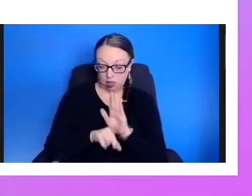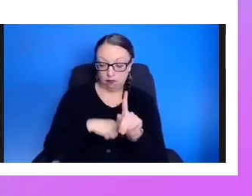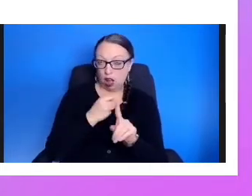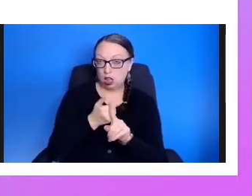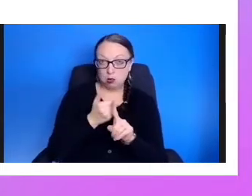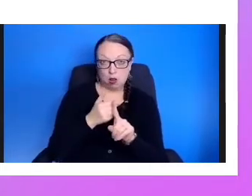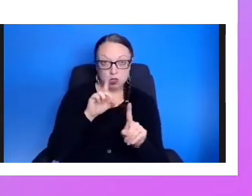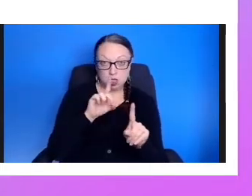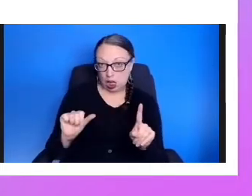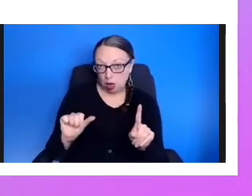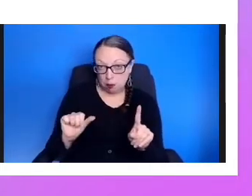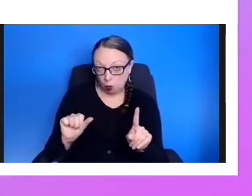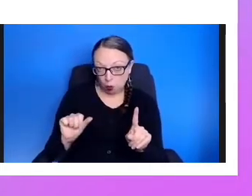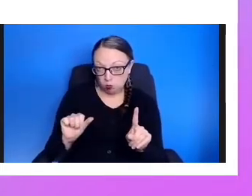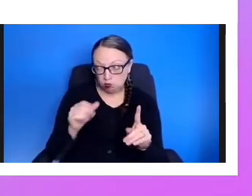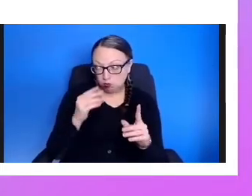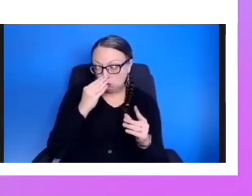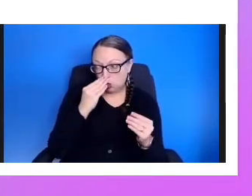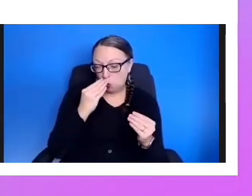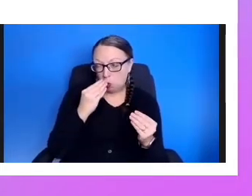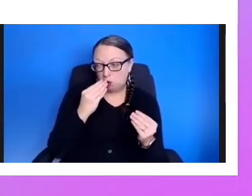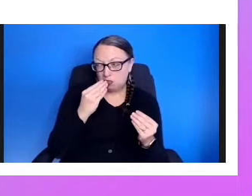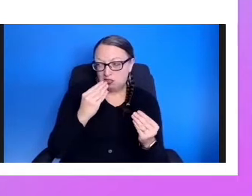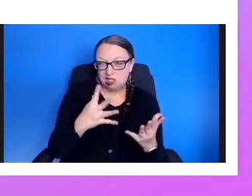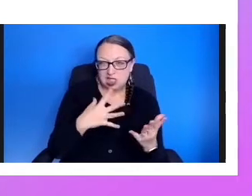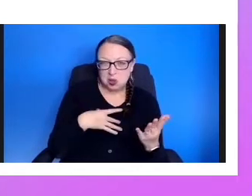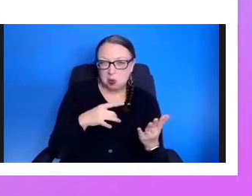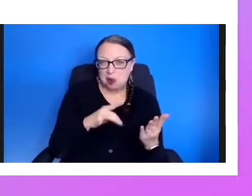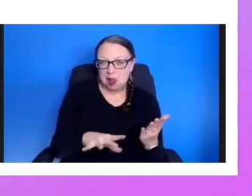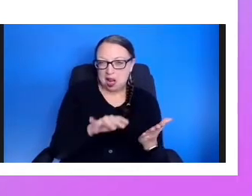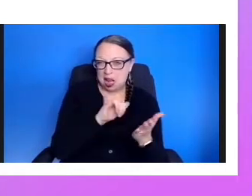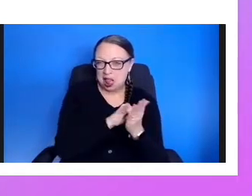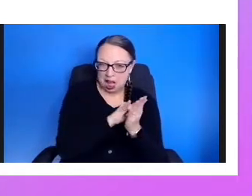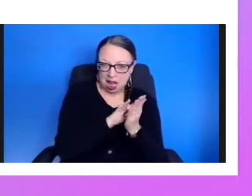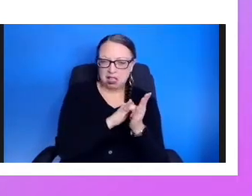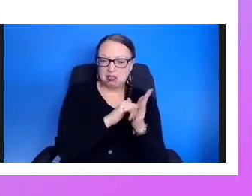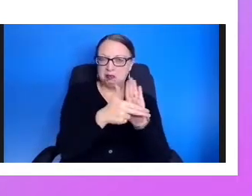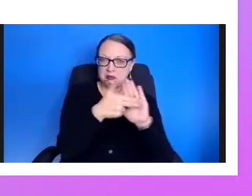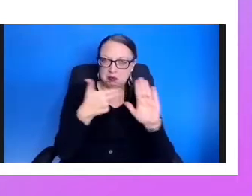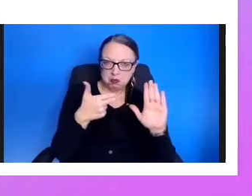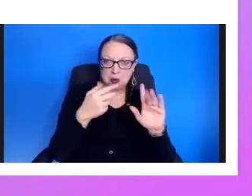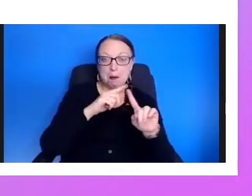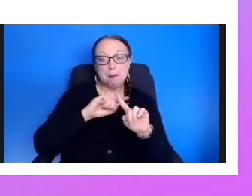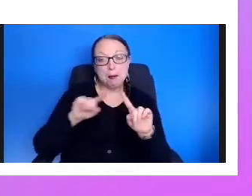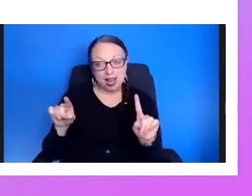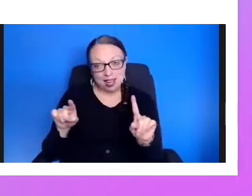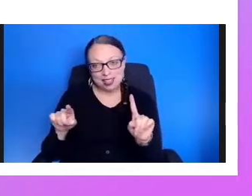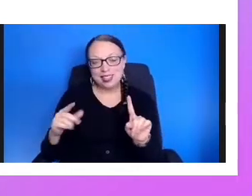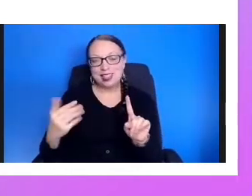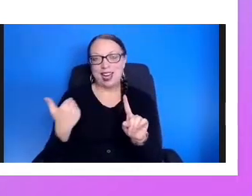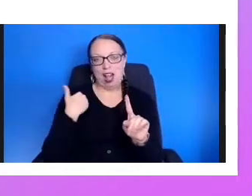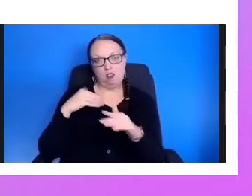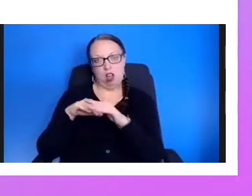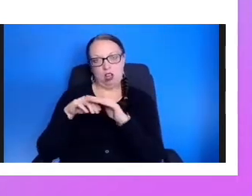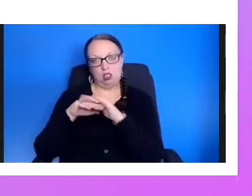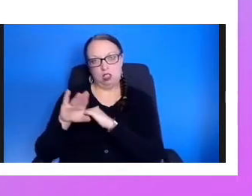they don't actually care for that marker of identity but they are accruing access needs as they age.